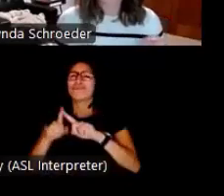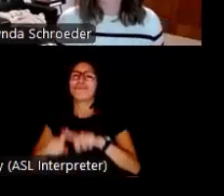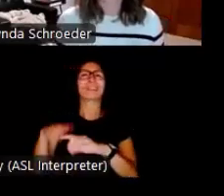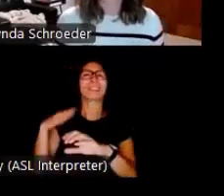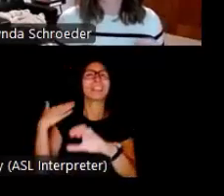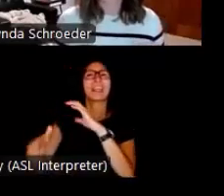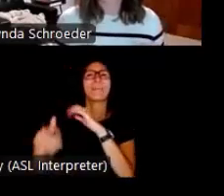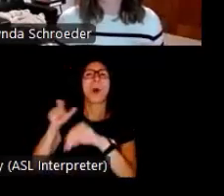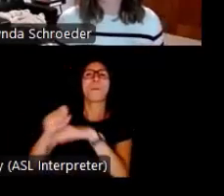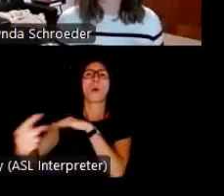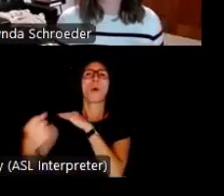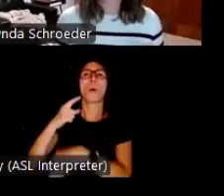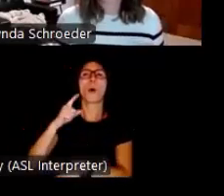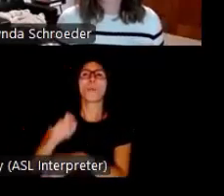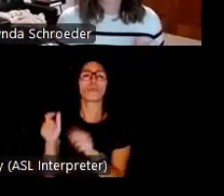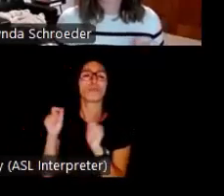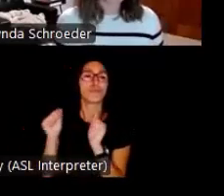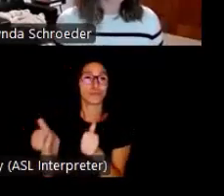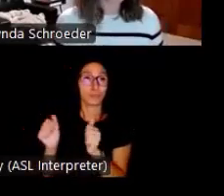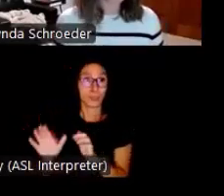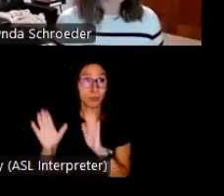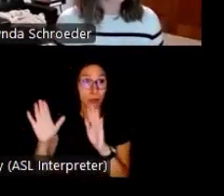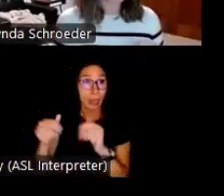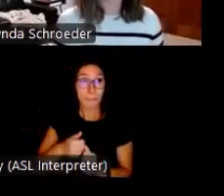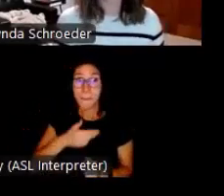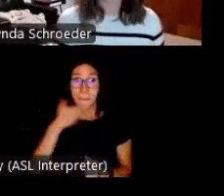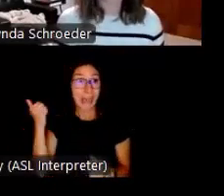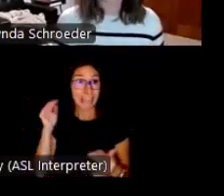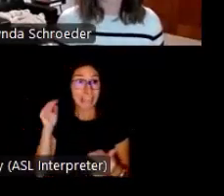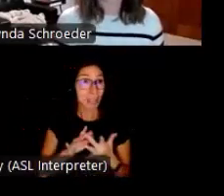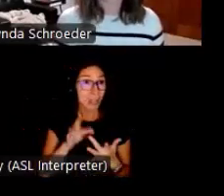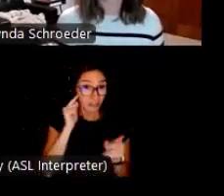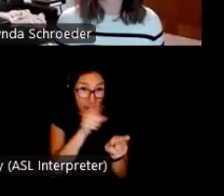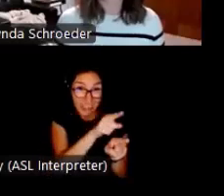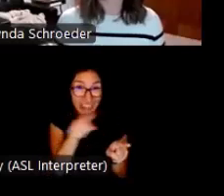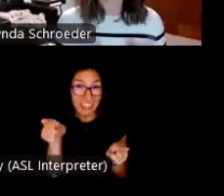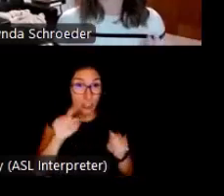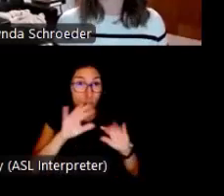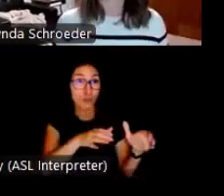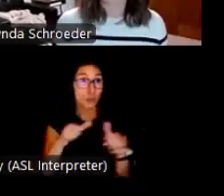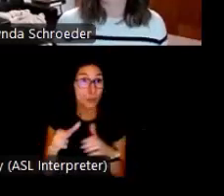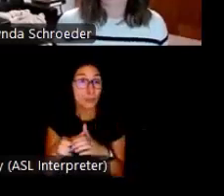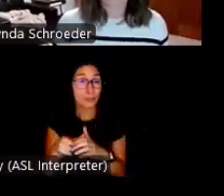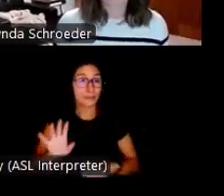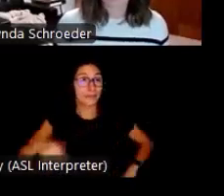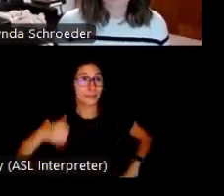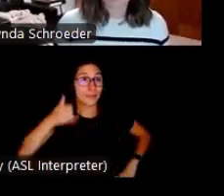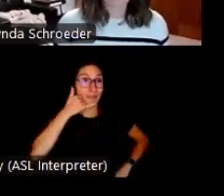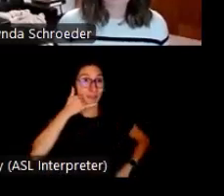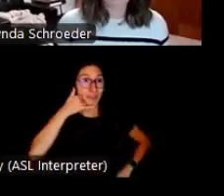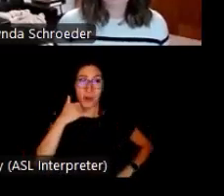to reach these partners is to pick up the phone, make a phone call, and bring your skills and expertise,